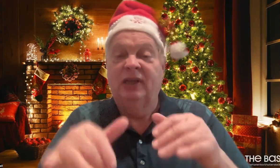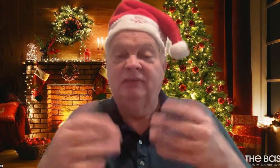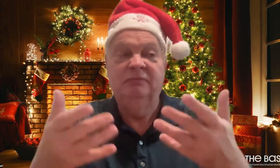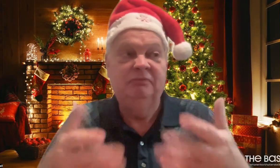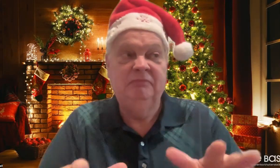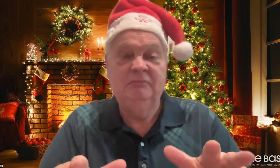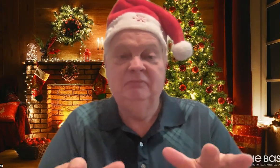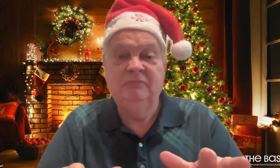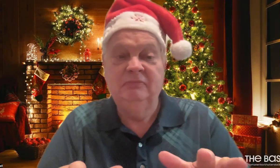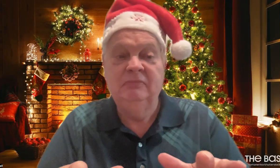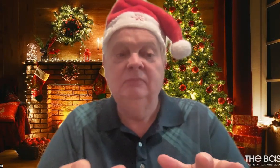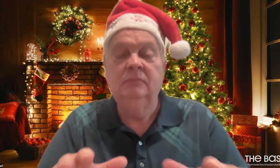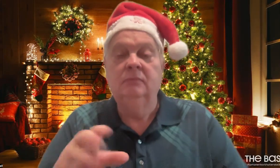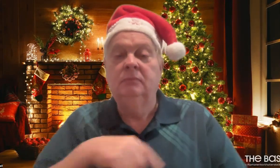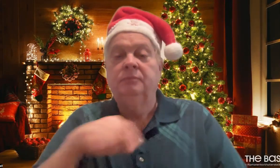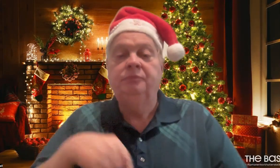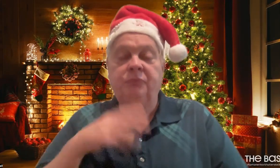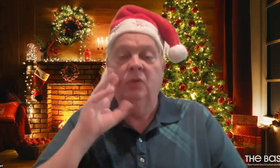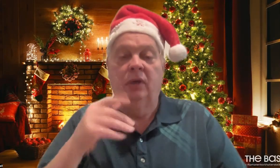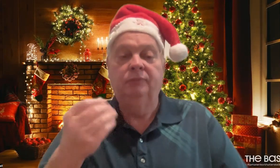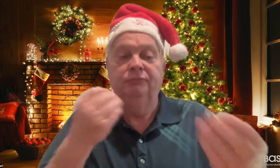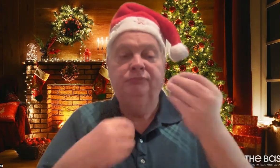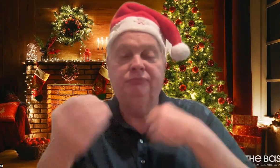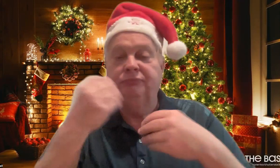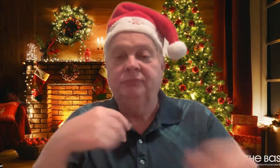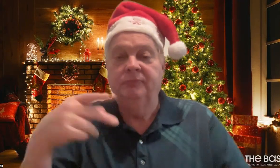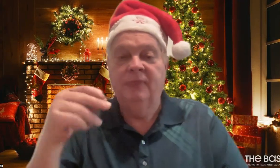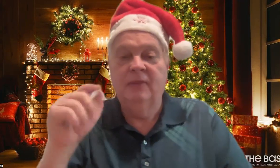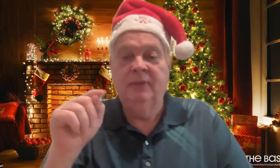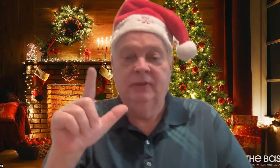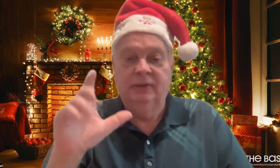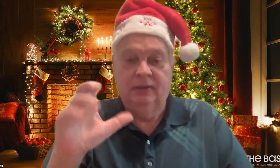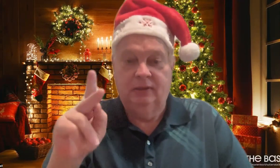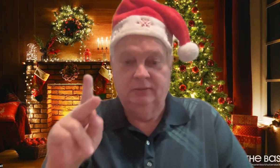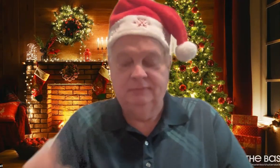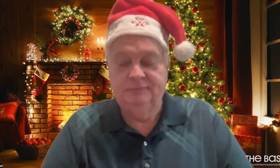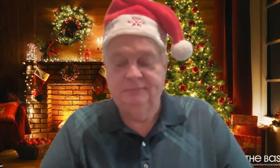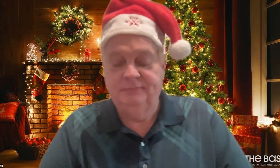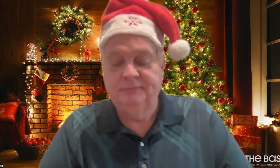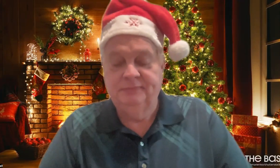After we finish talking about the topics, we will have a potluck for lunch.